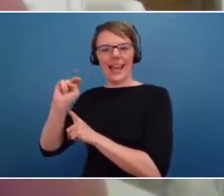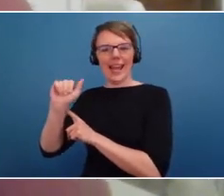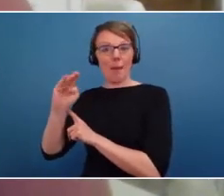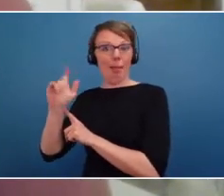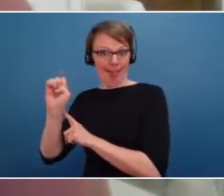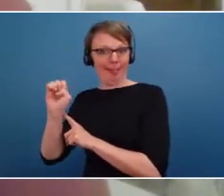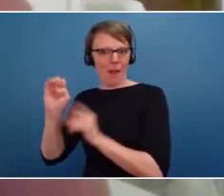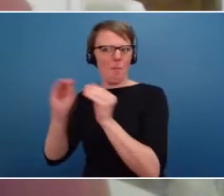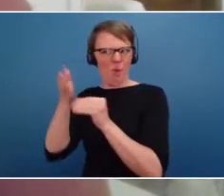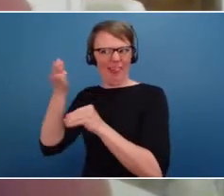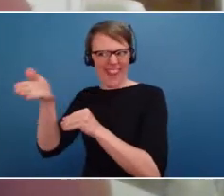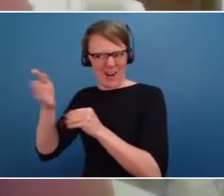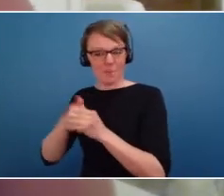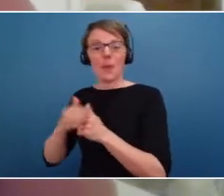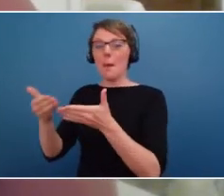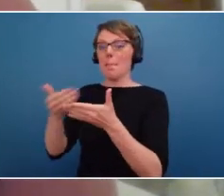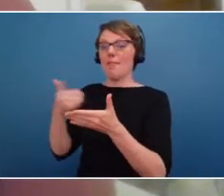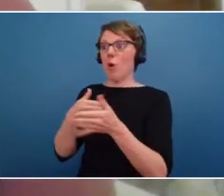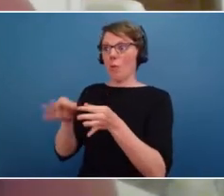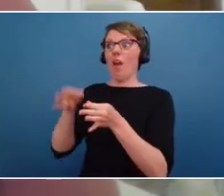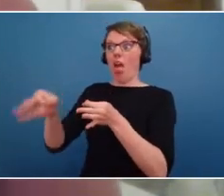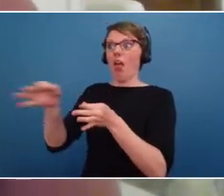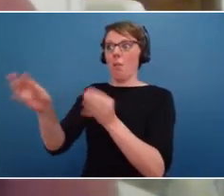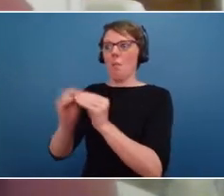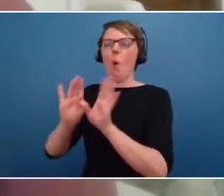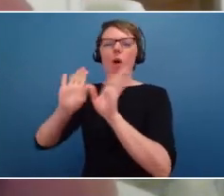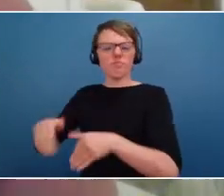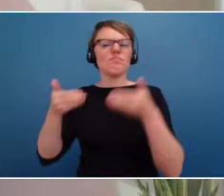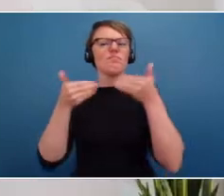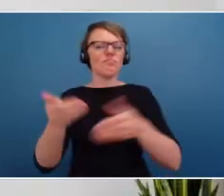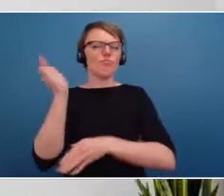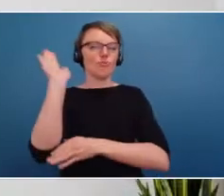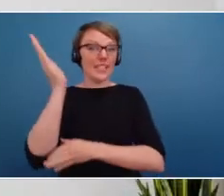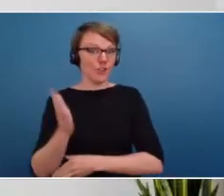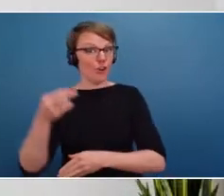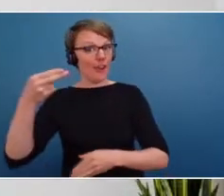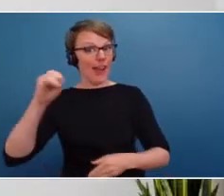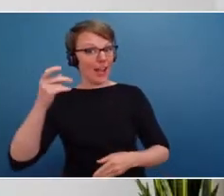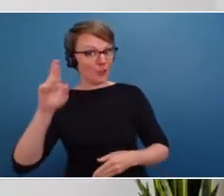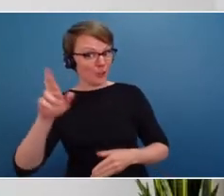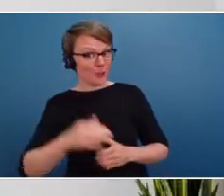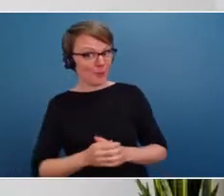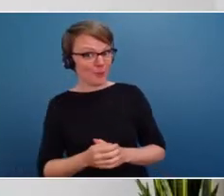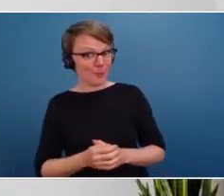to our first presenter for today, Hector. Thanks so much. Thanks Sean, Thanks, Crystal.